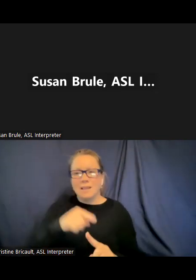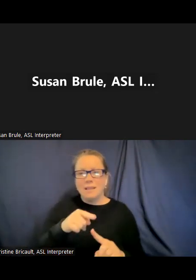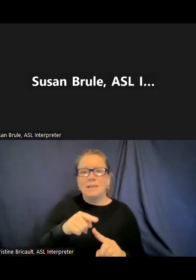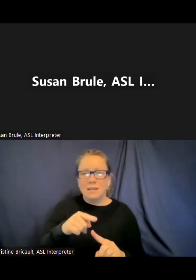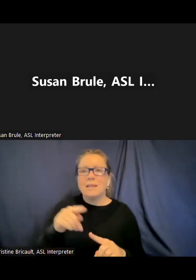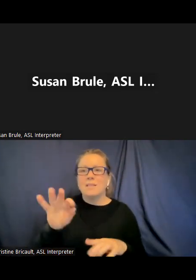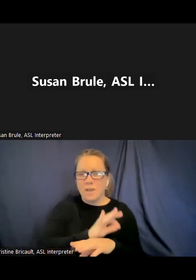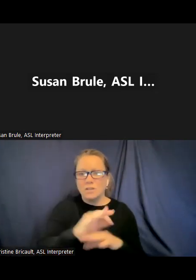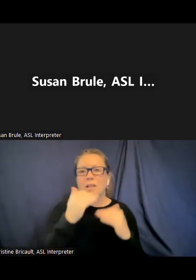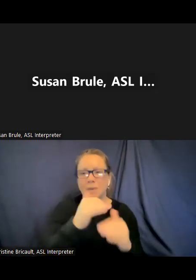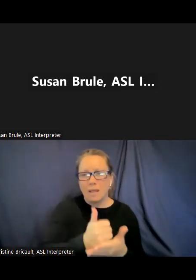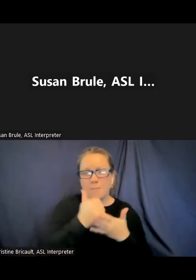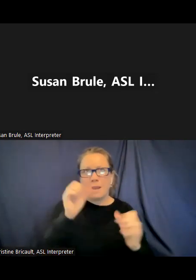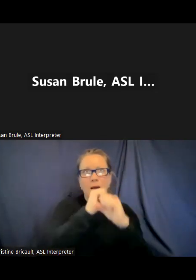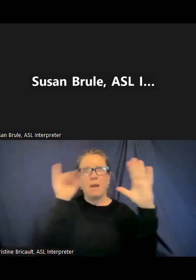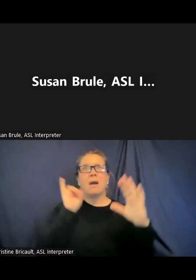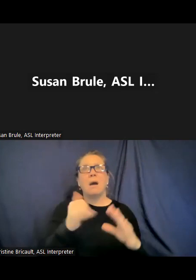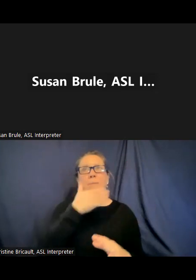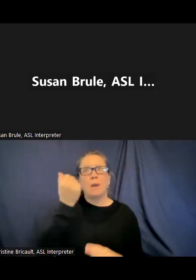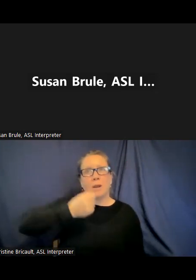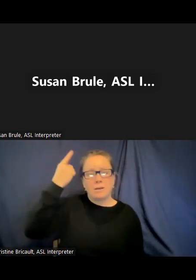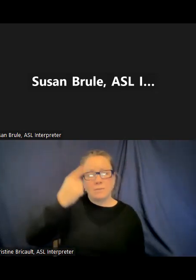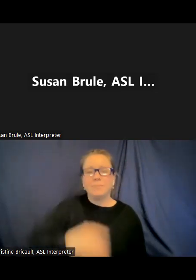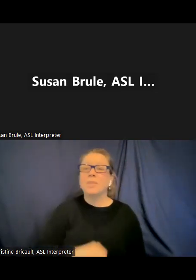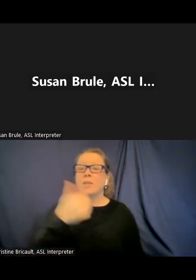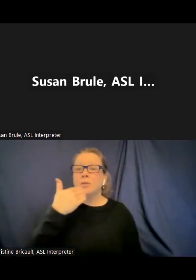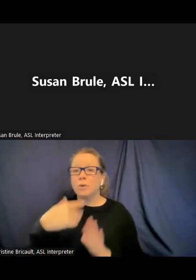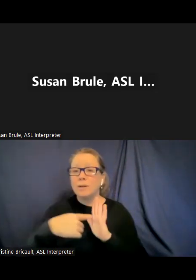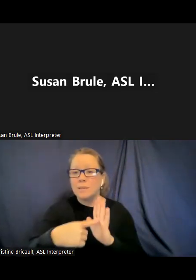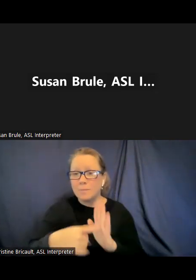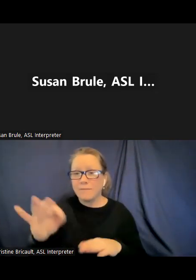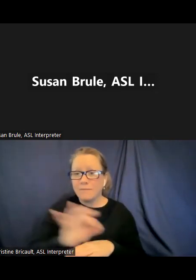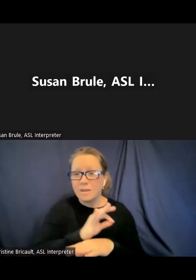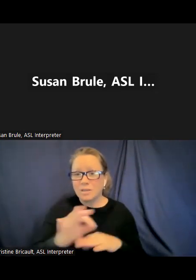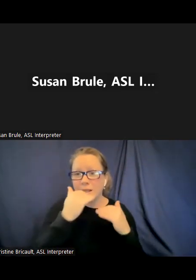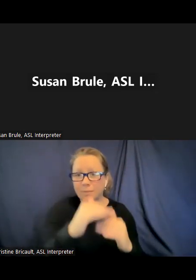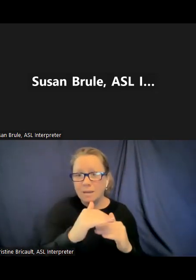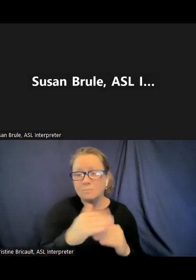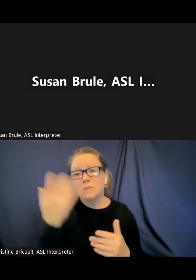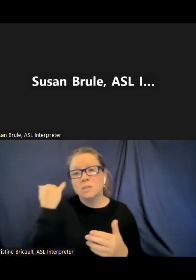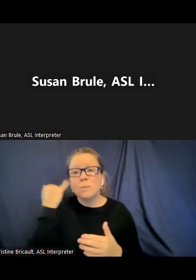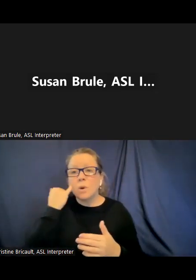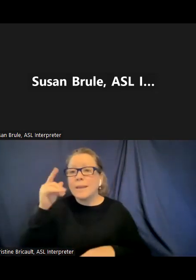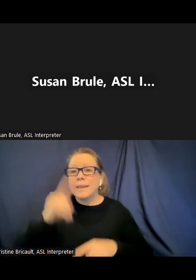Another good example of a functional limitation would be a weight lifting restriction.